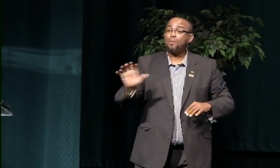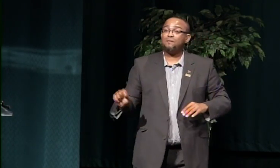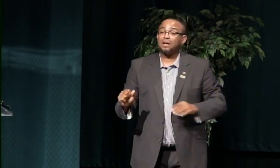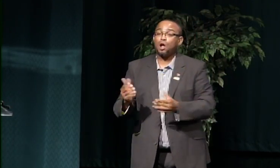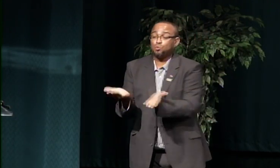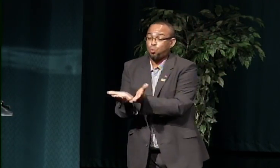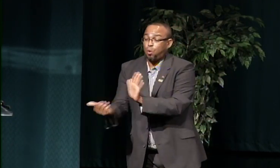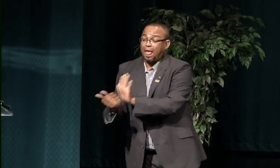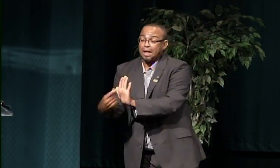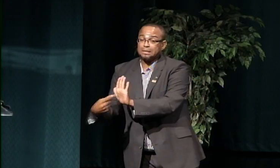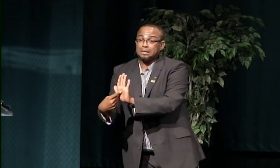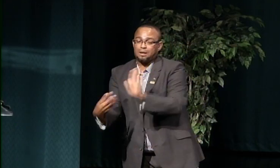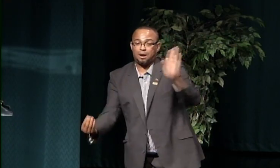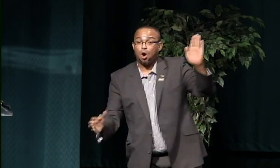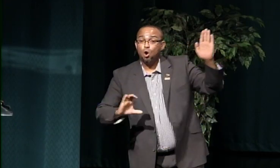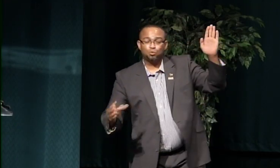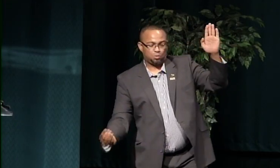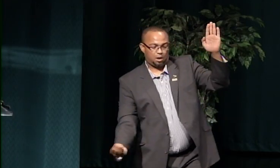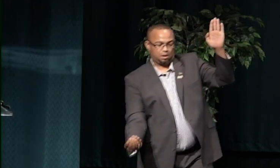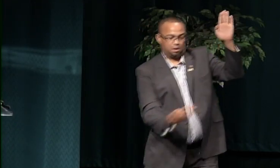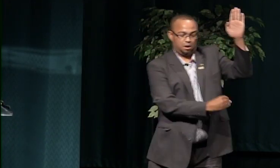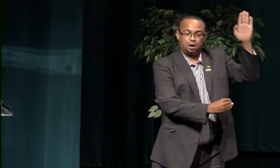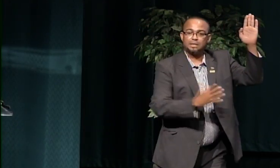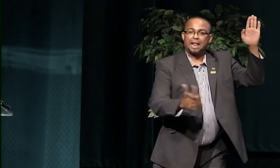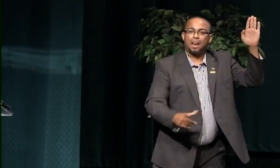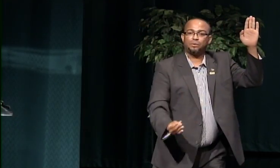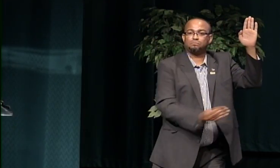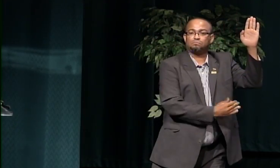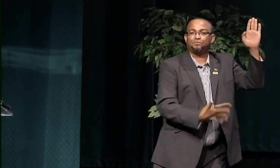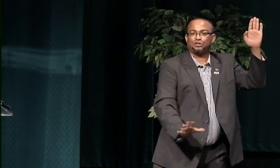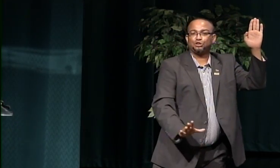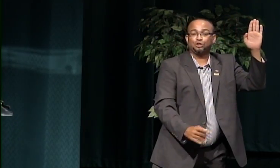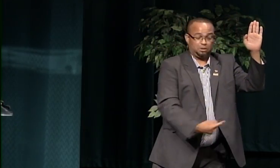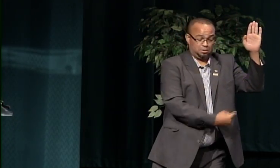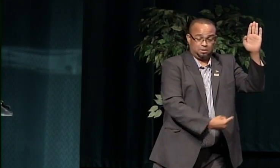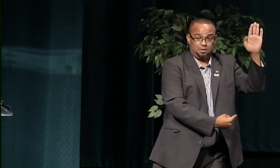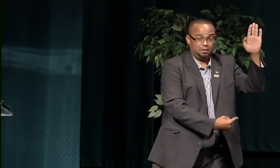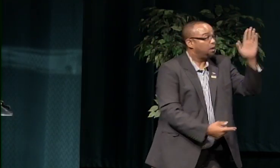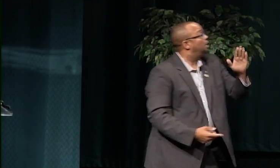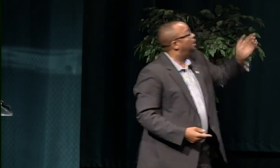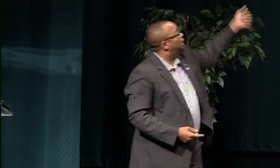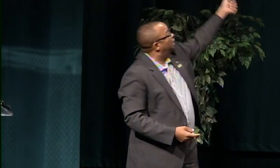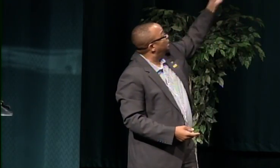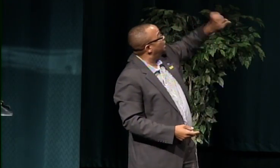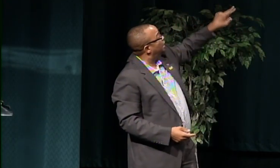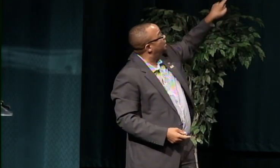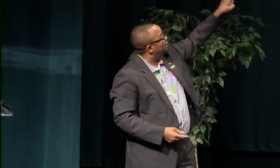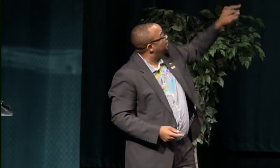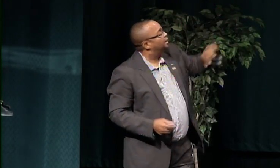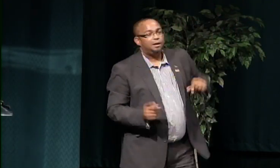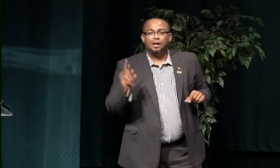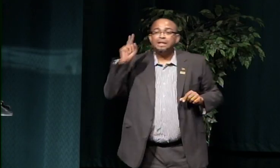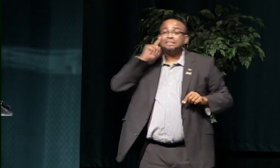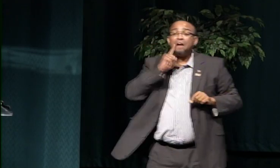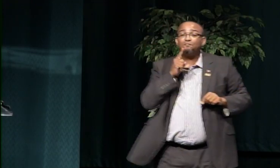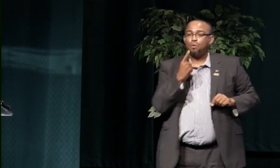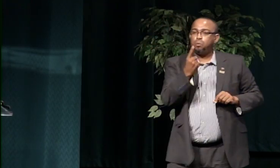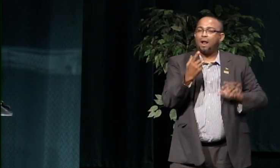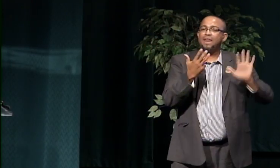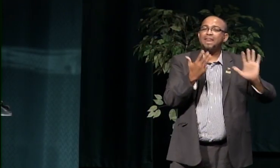The Sign Language Act was a part of it.